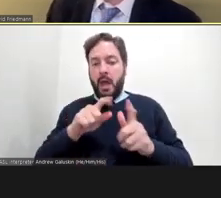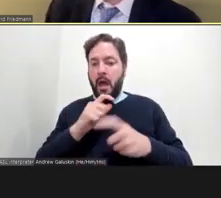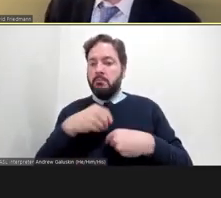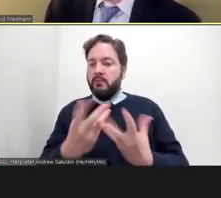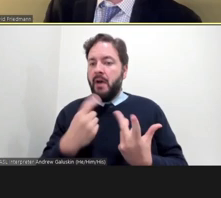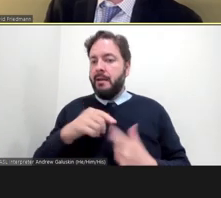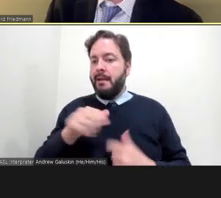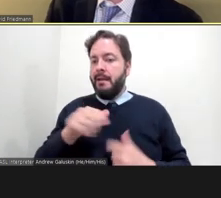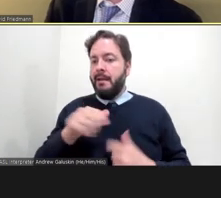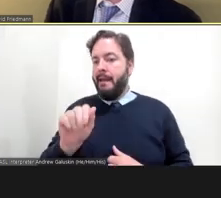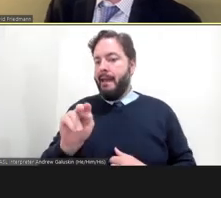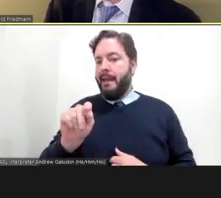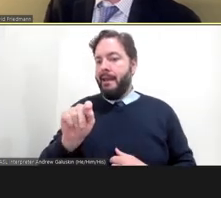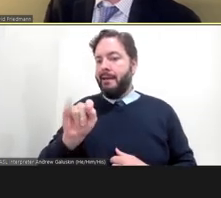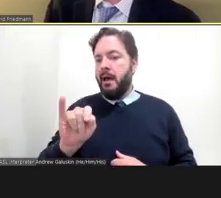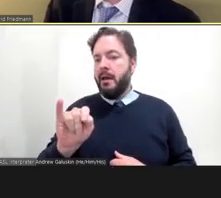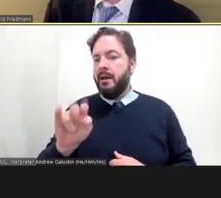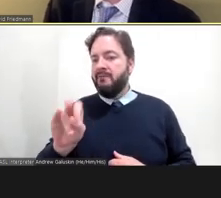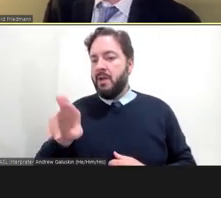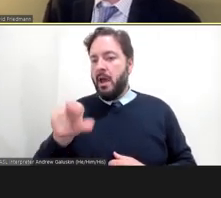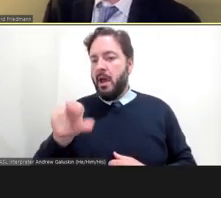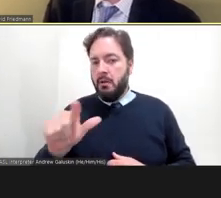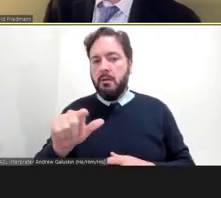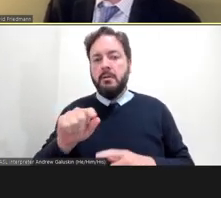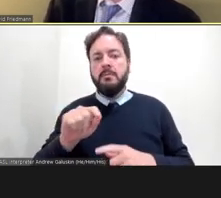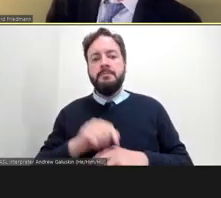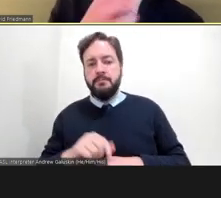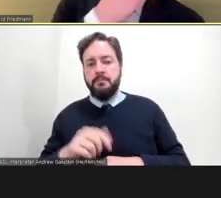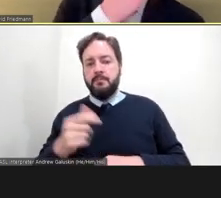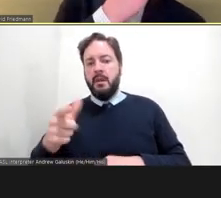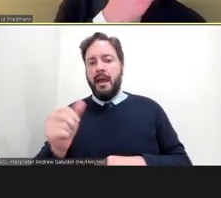something called ganciclovir. And there's really good data that this can prevent